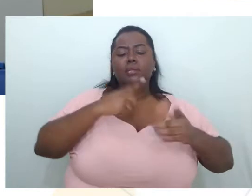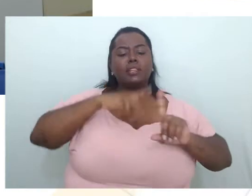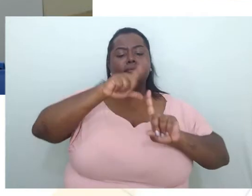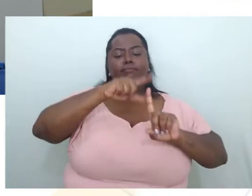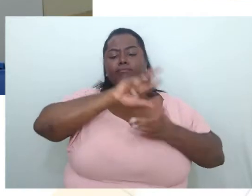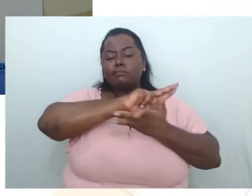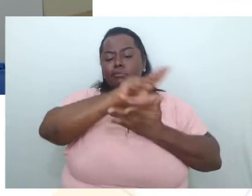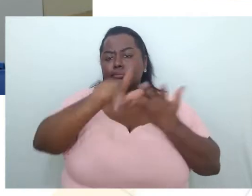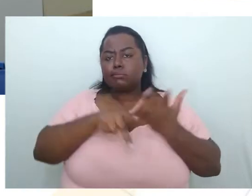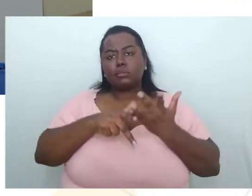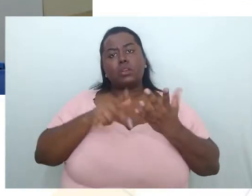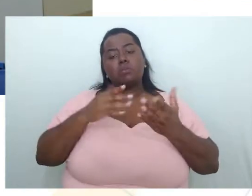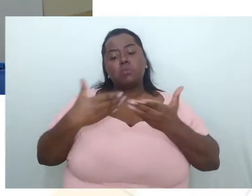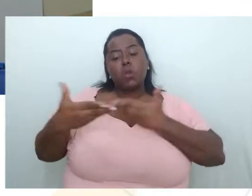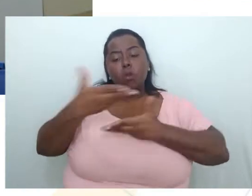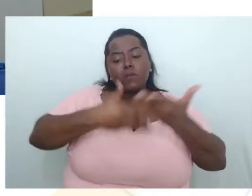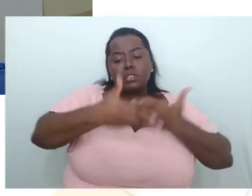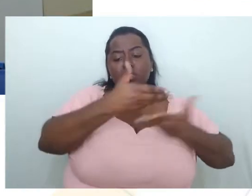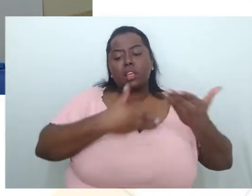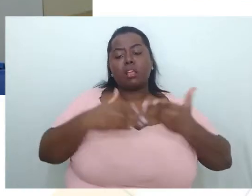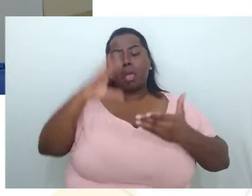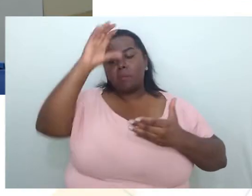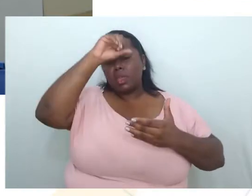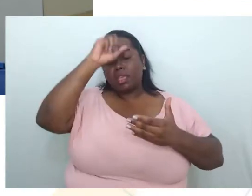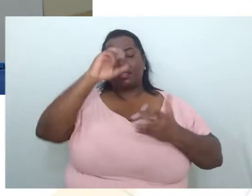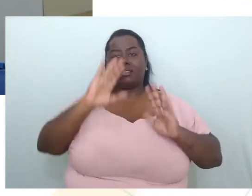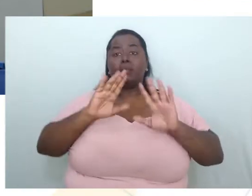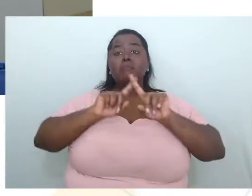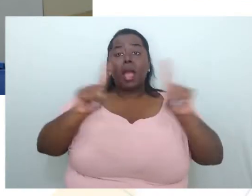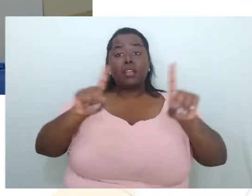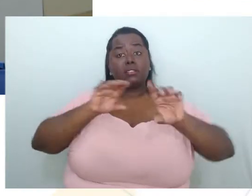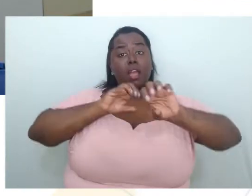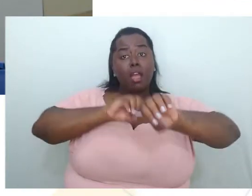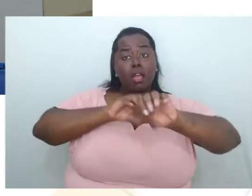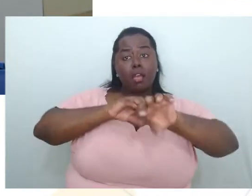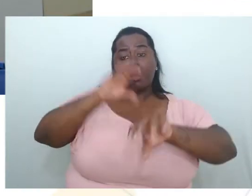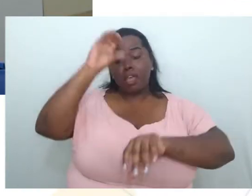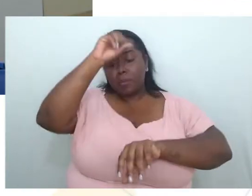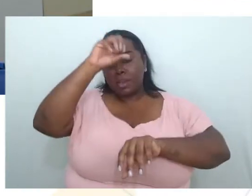or conversations in other part of the world. So learning and teaching is not new,